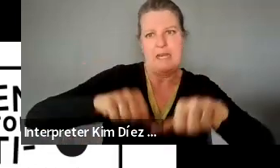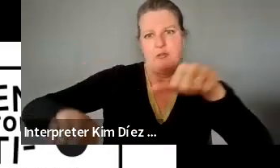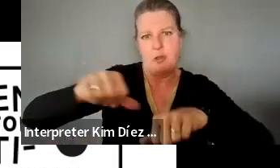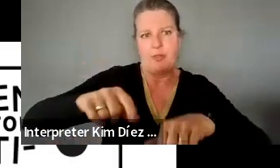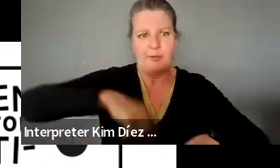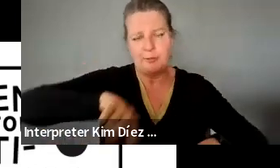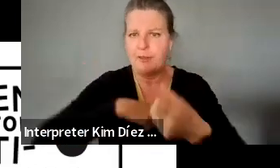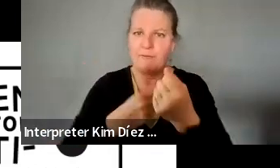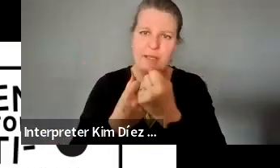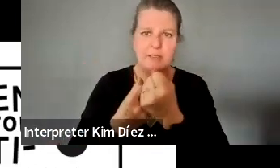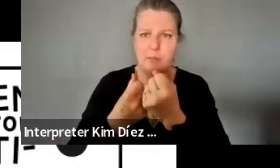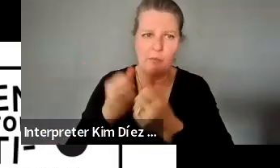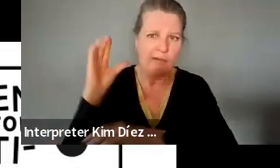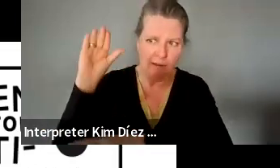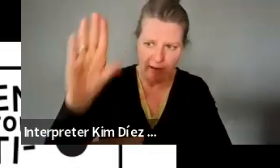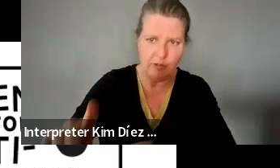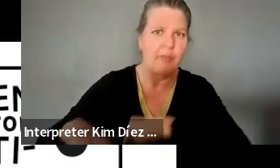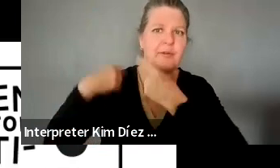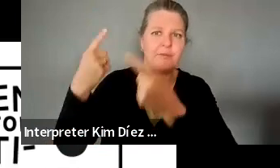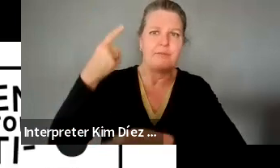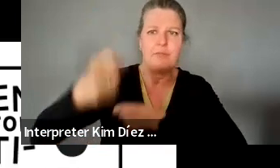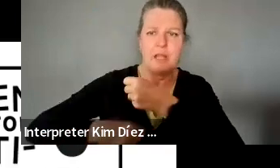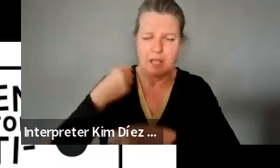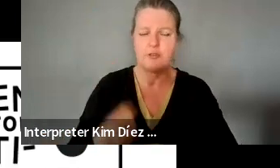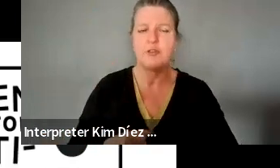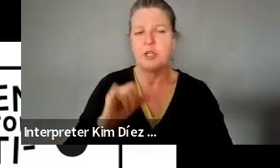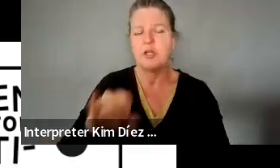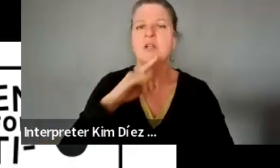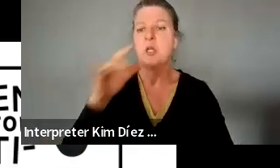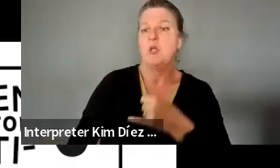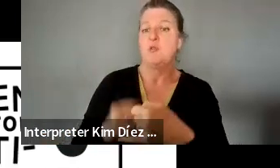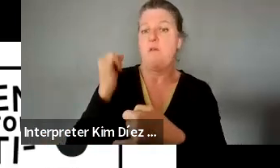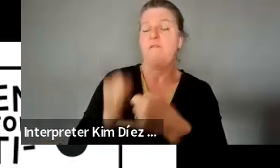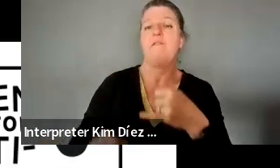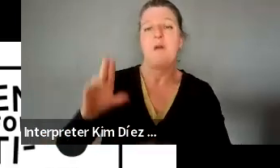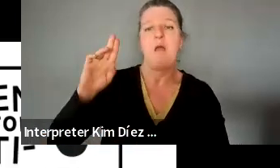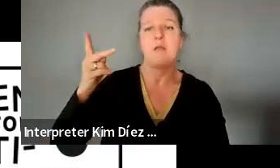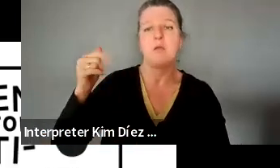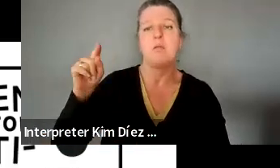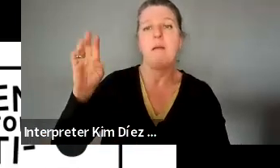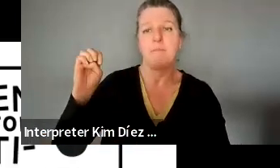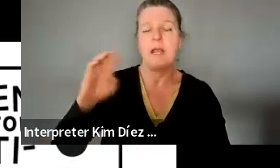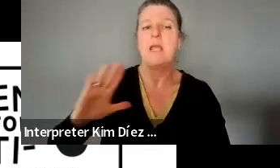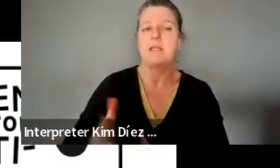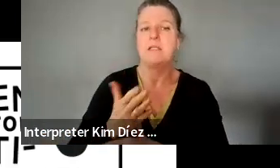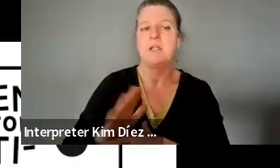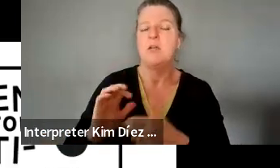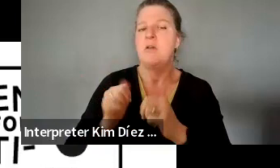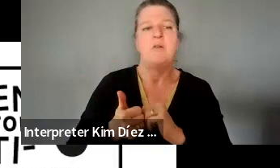this effort over the last year so just kind of that final update to share what this process has been like